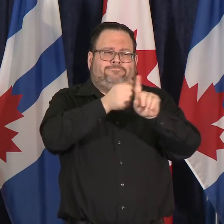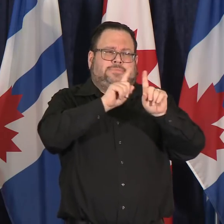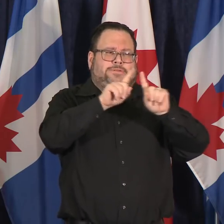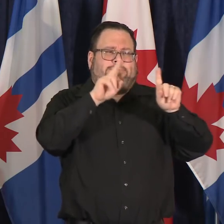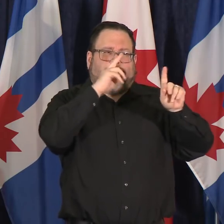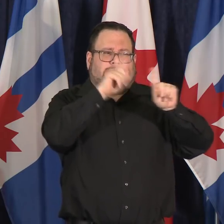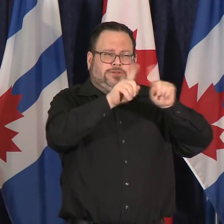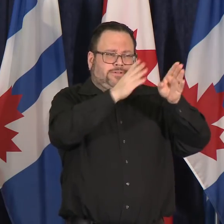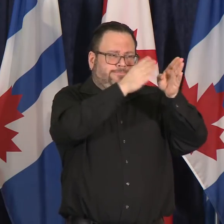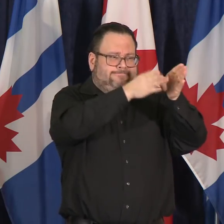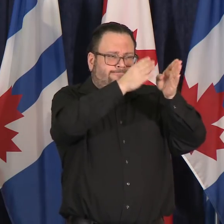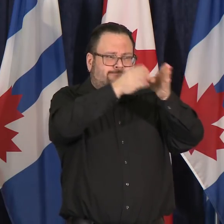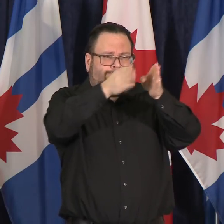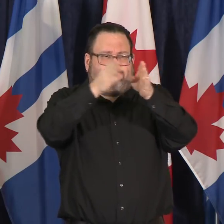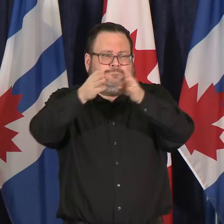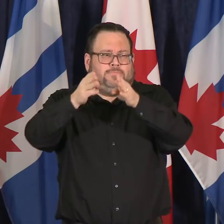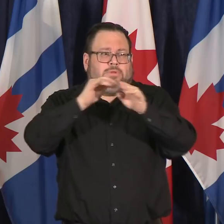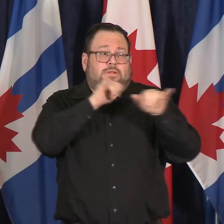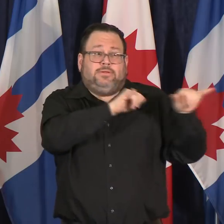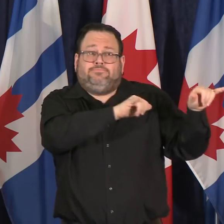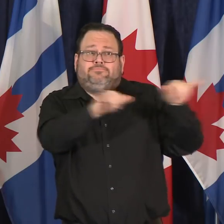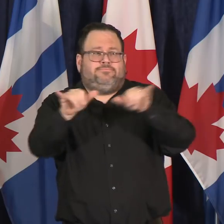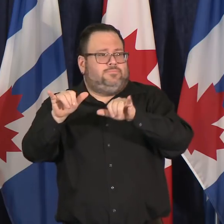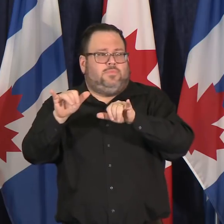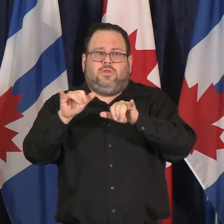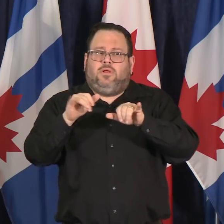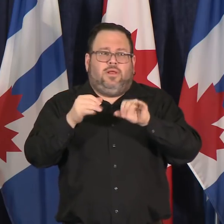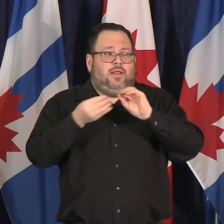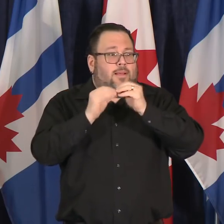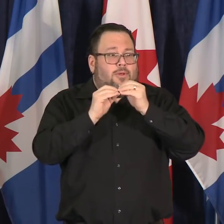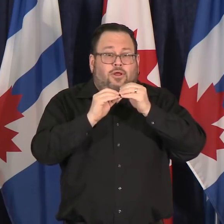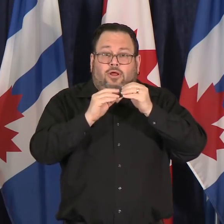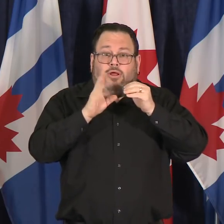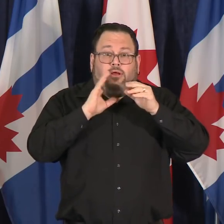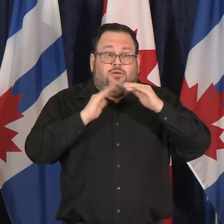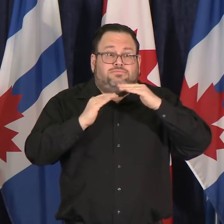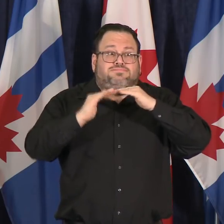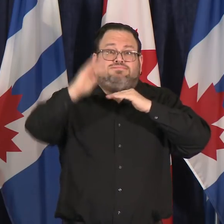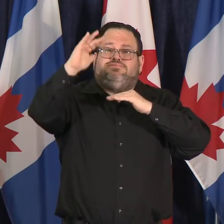volume and the numbers dr. Davila I'm hoping it's great we get the daily sort